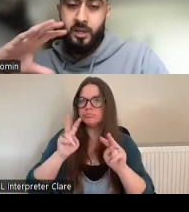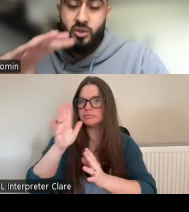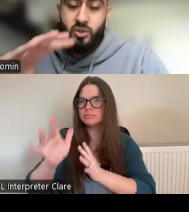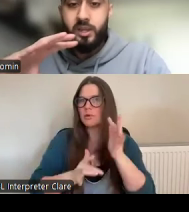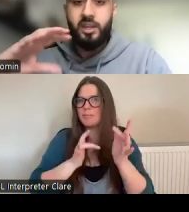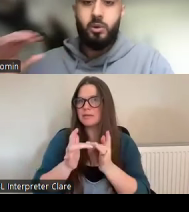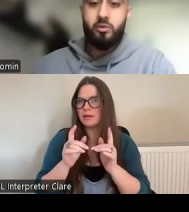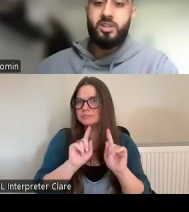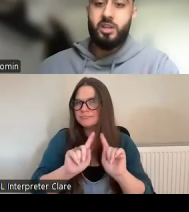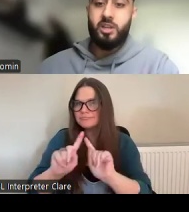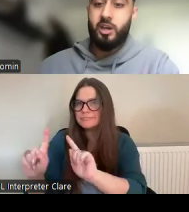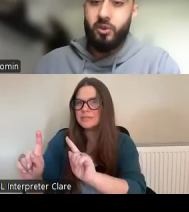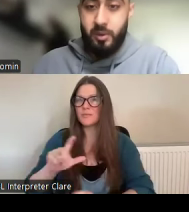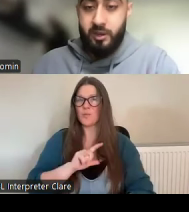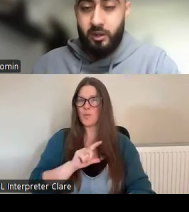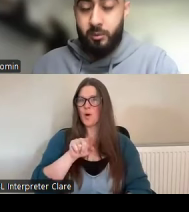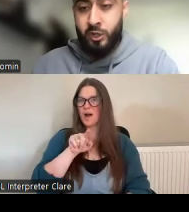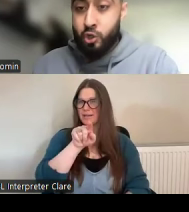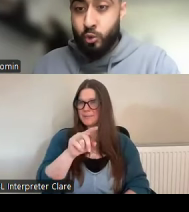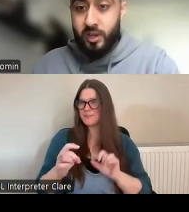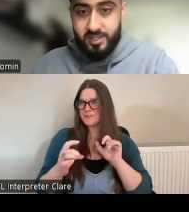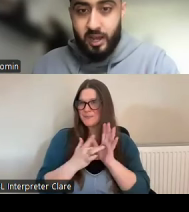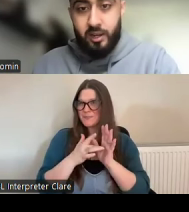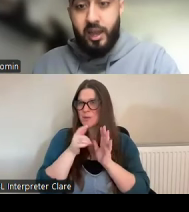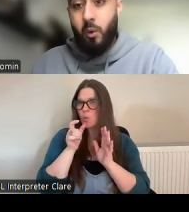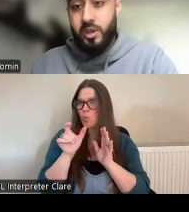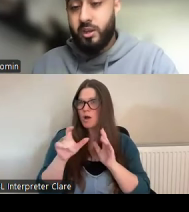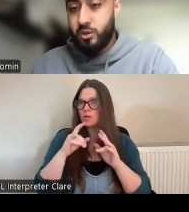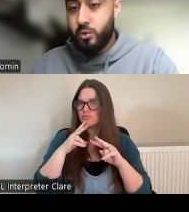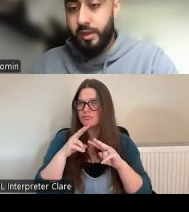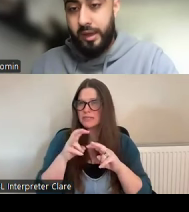That's why keyword research is fundamental. I'm going to show you exactly how we can do that.